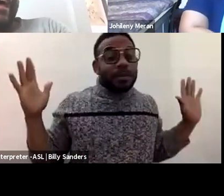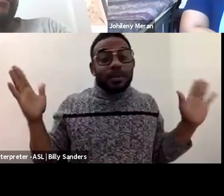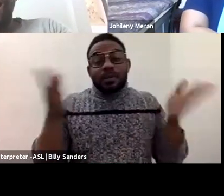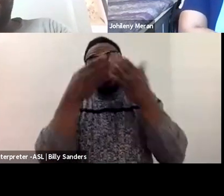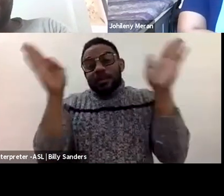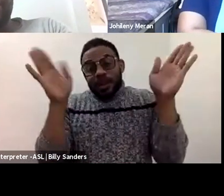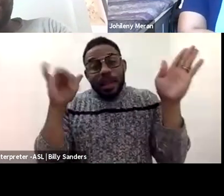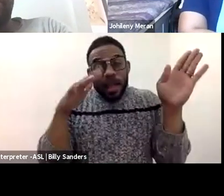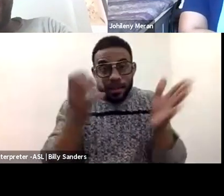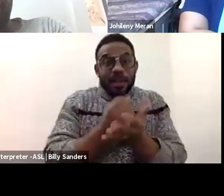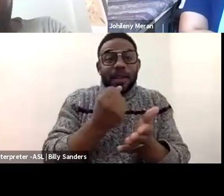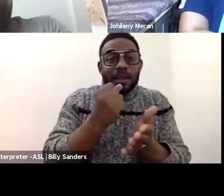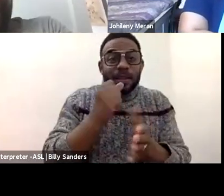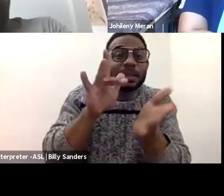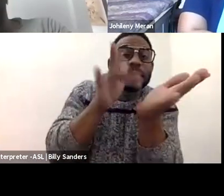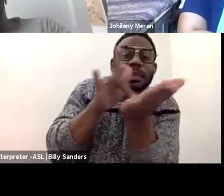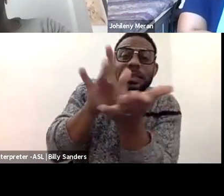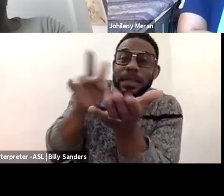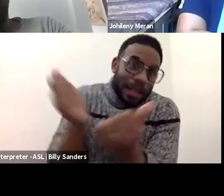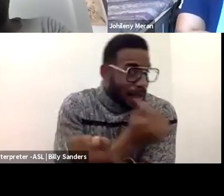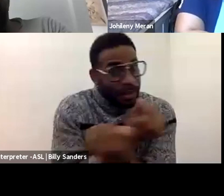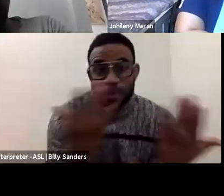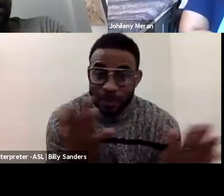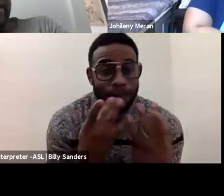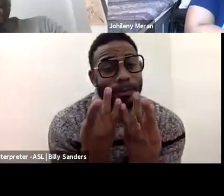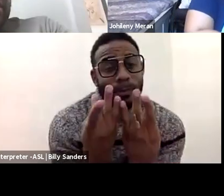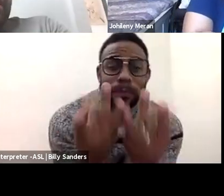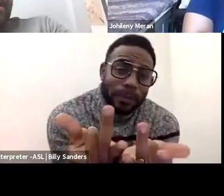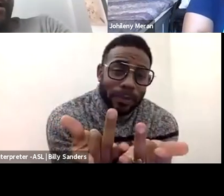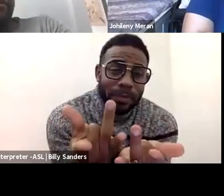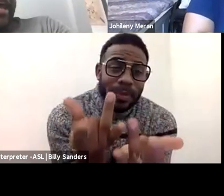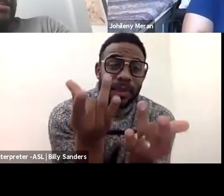because I've got to sample everything and it was marvelous.